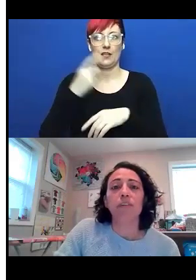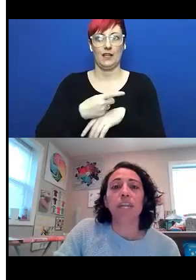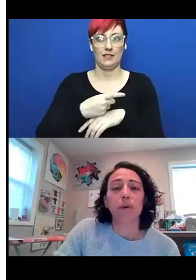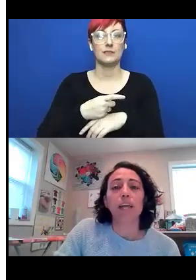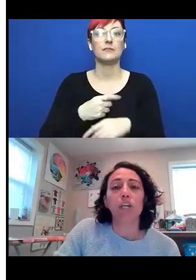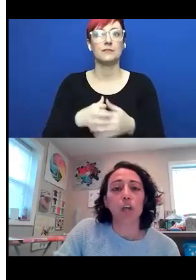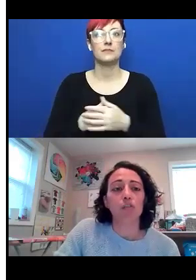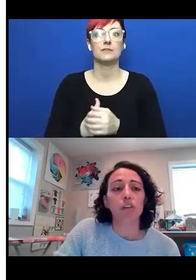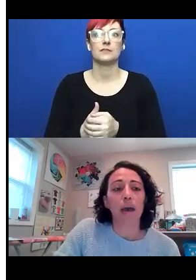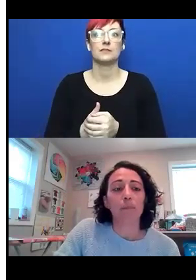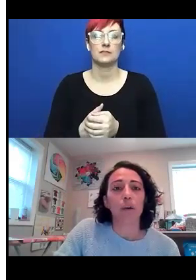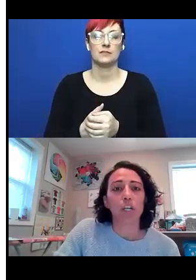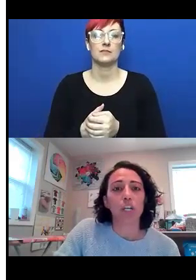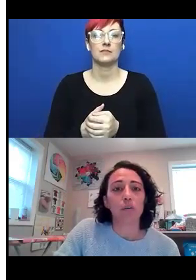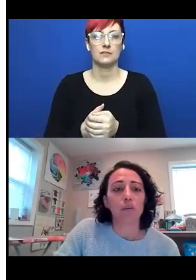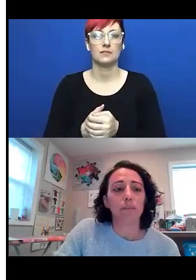of any potential overlap or issues.